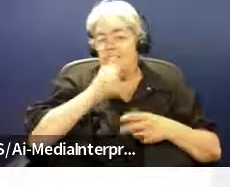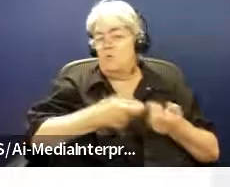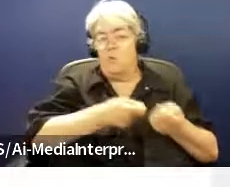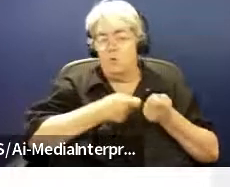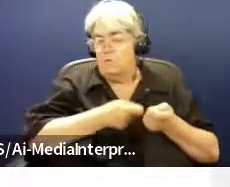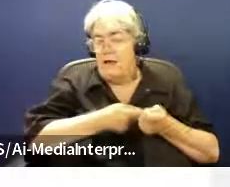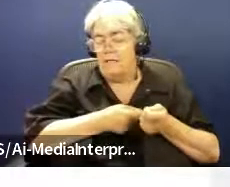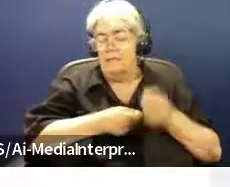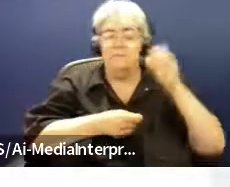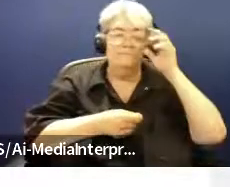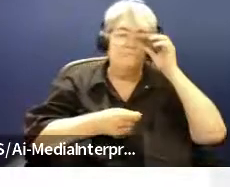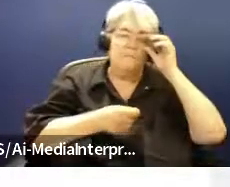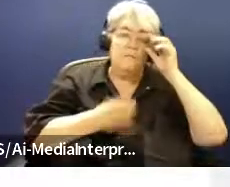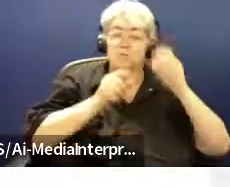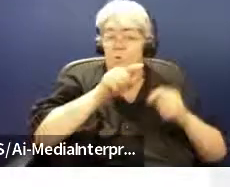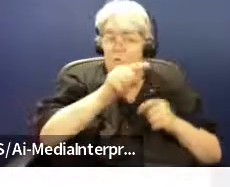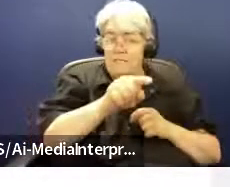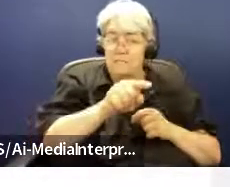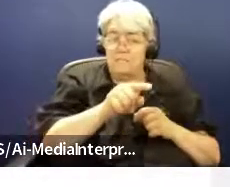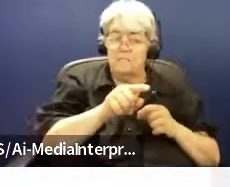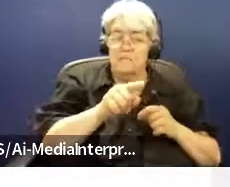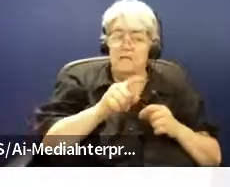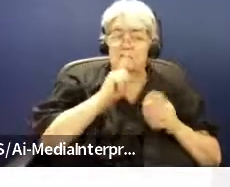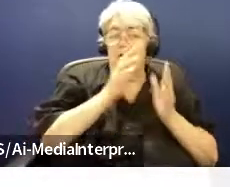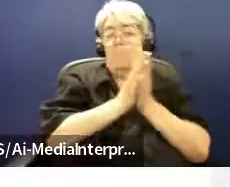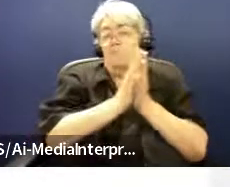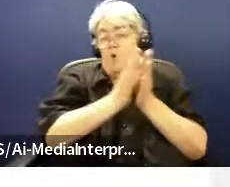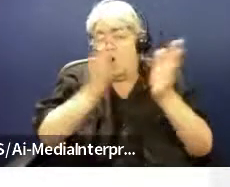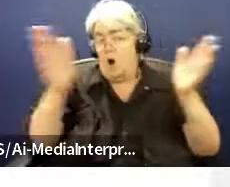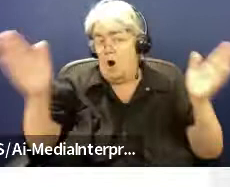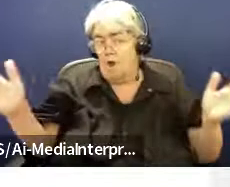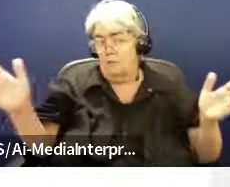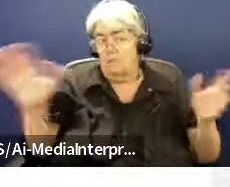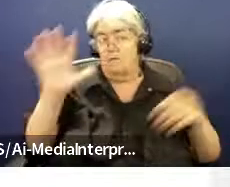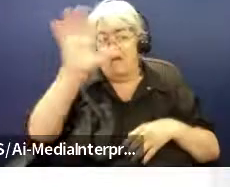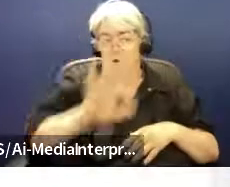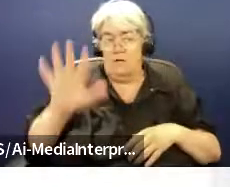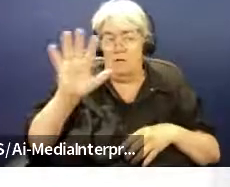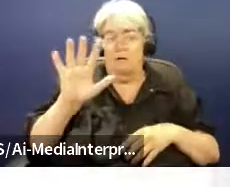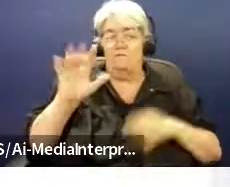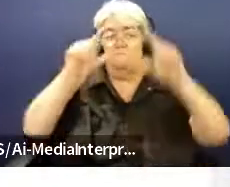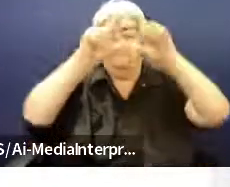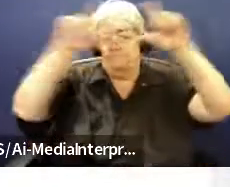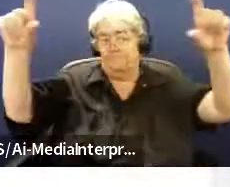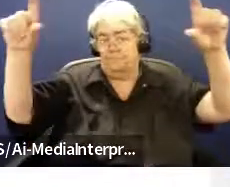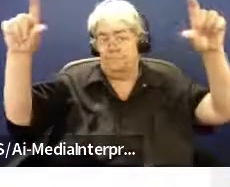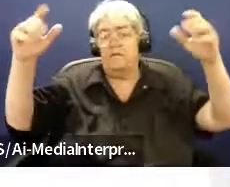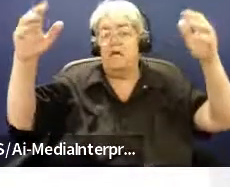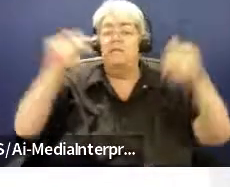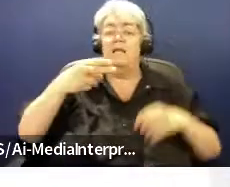went sequentially so we were first at… SPEAKER: You can live the life you want; blindness is not what holds you